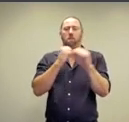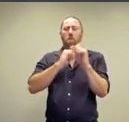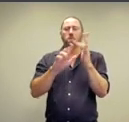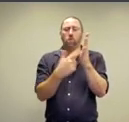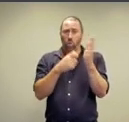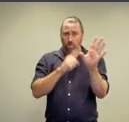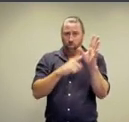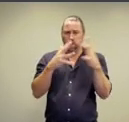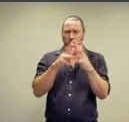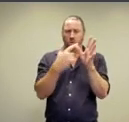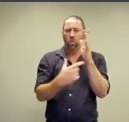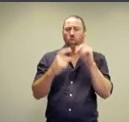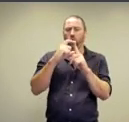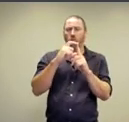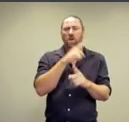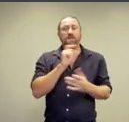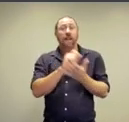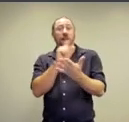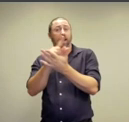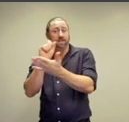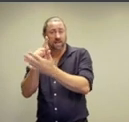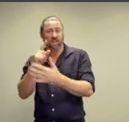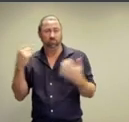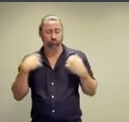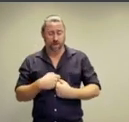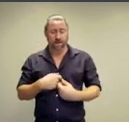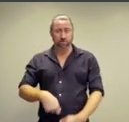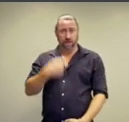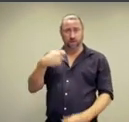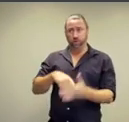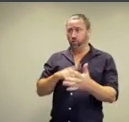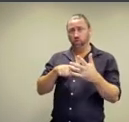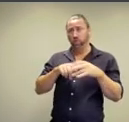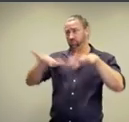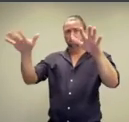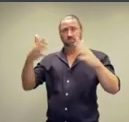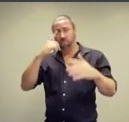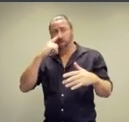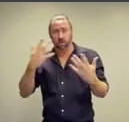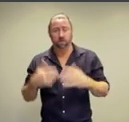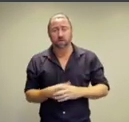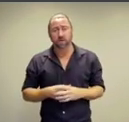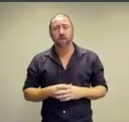Ward were selling these motorcycle jackets, motorcycle jackets to the mass public.